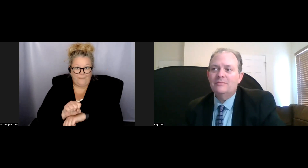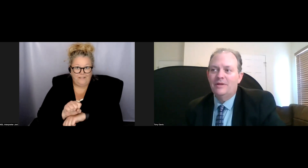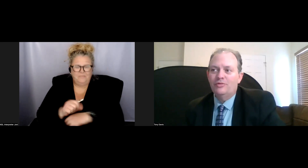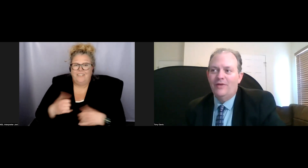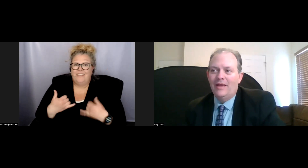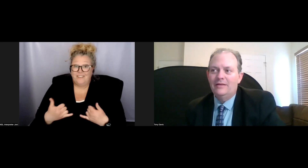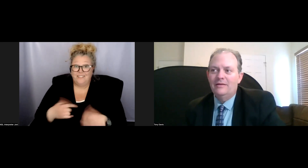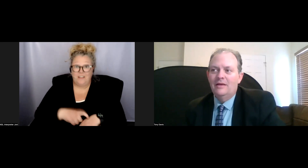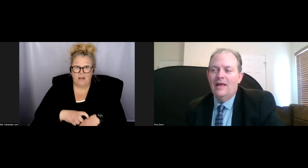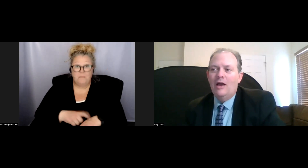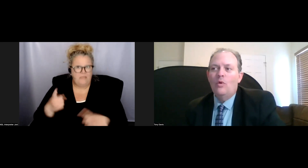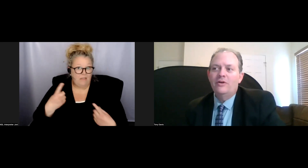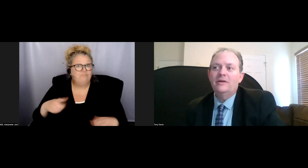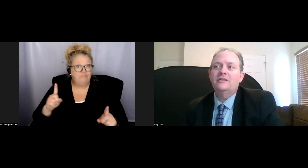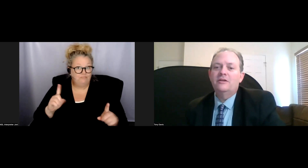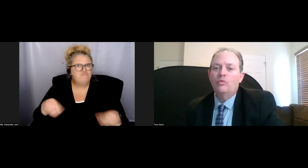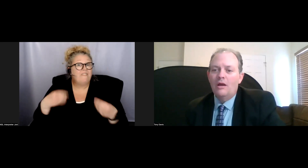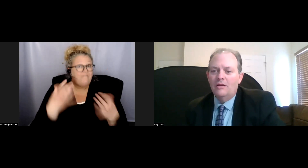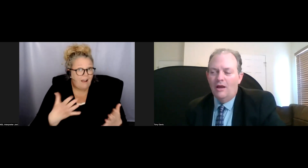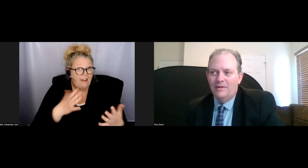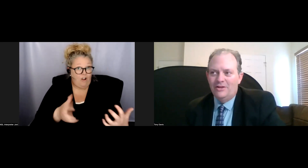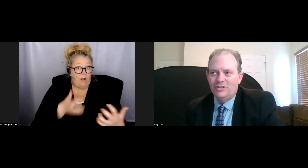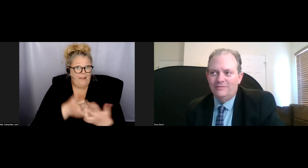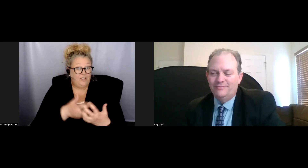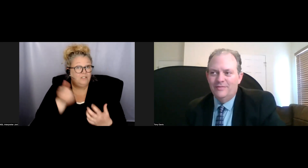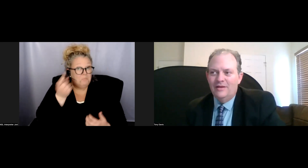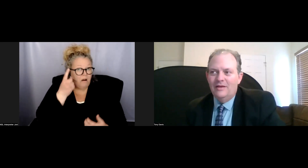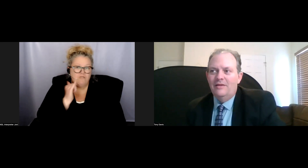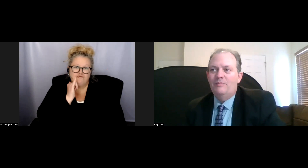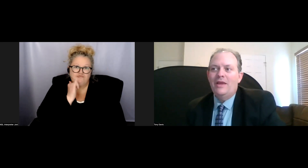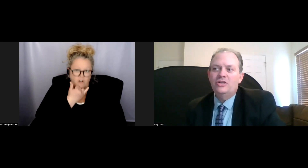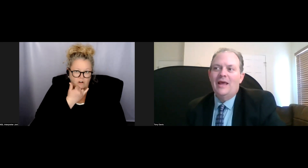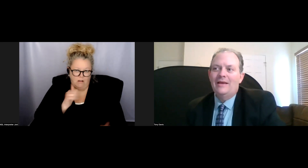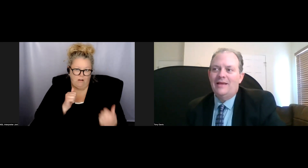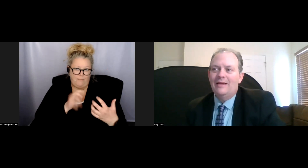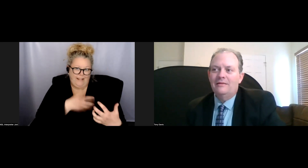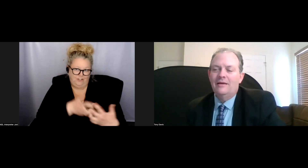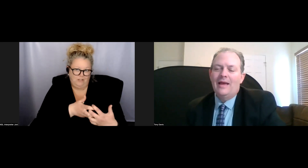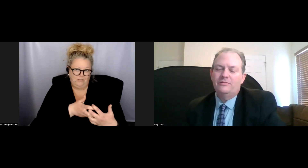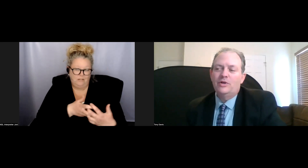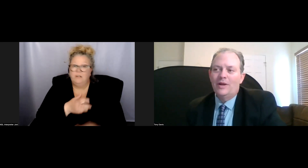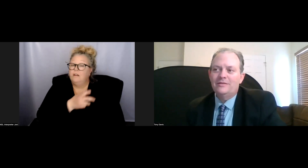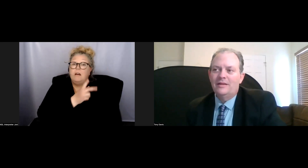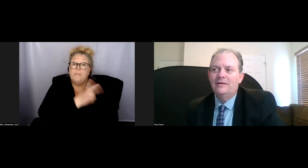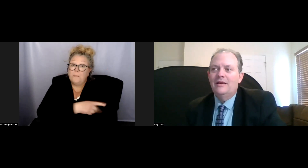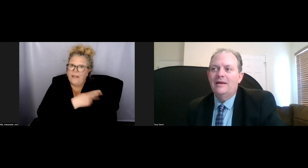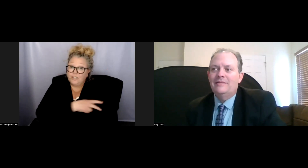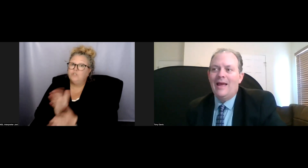has been provided. however it's the wrong accommodation the patient has requested a